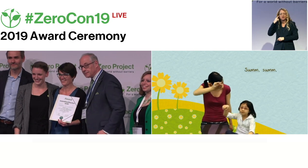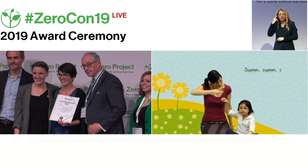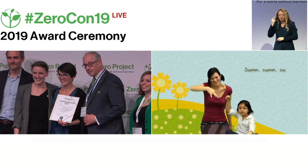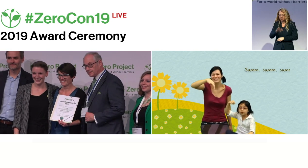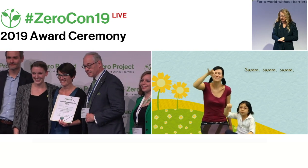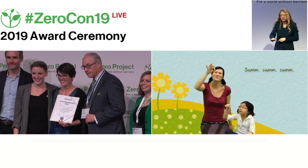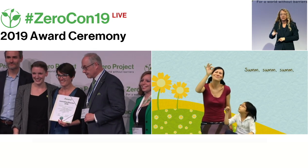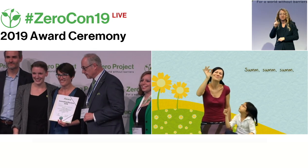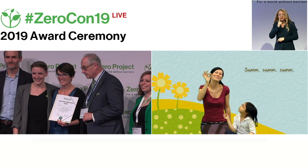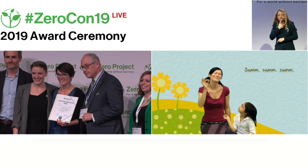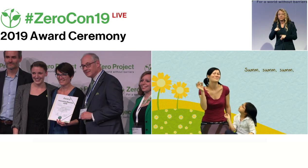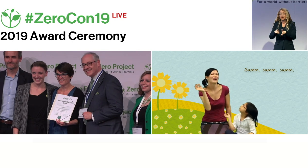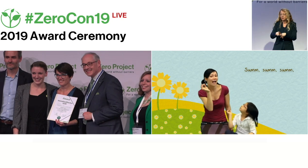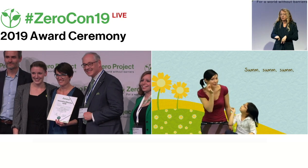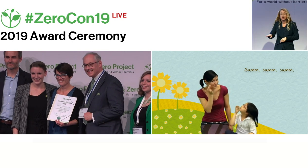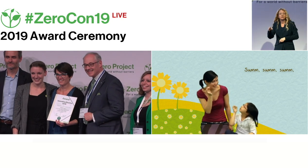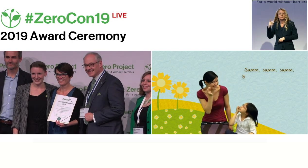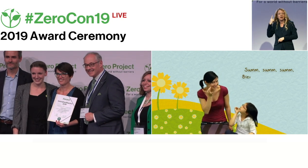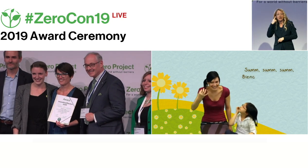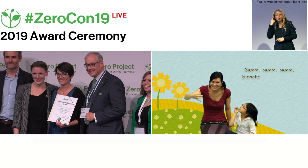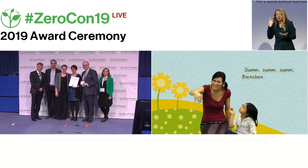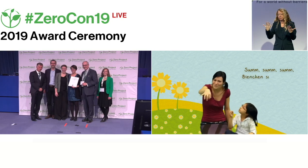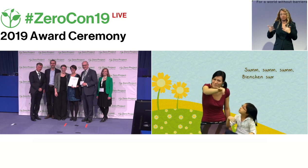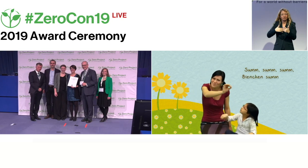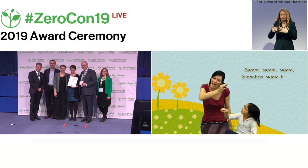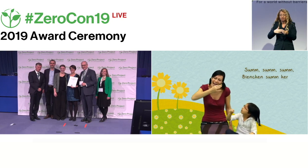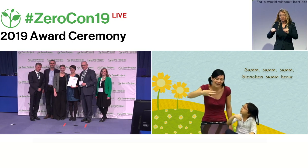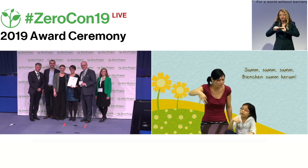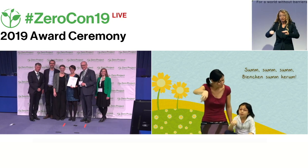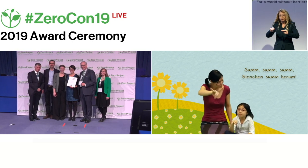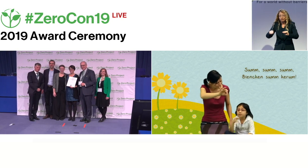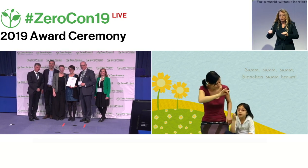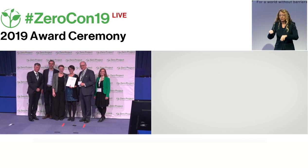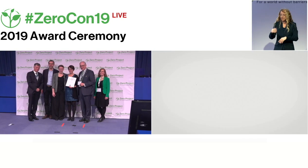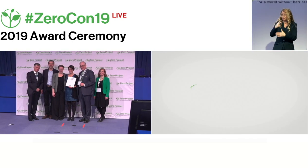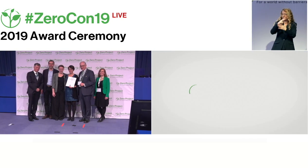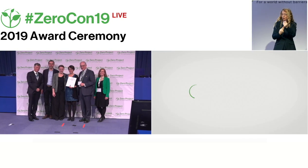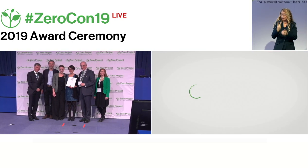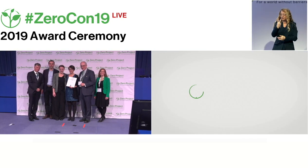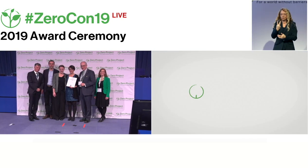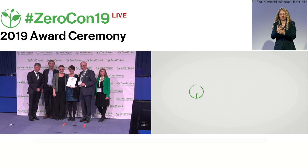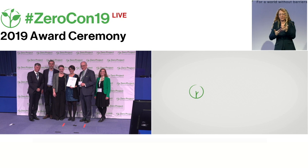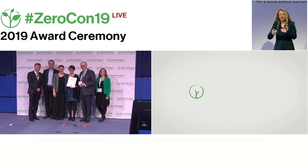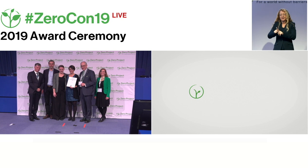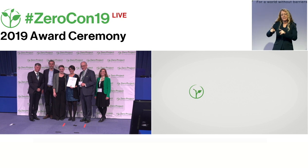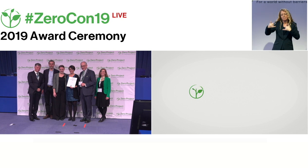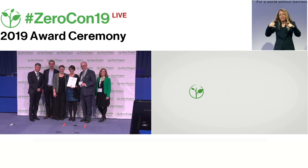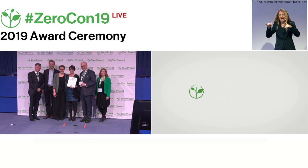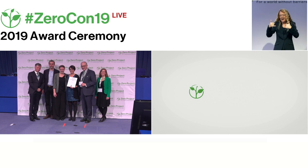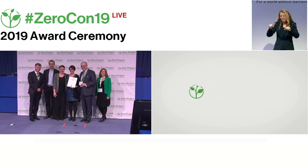This is done by offering bilingual playgroups and learning materials, ... ... and by promoting the use of Austrian Sign Language.